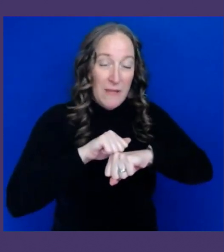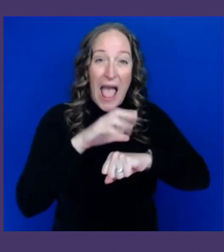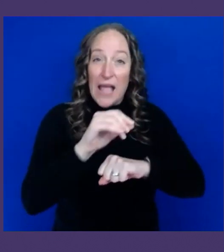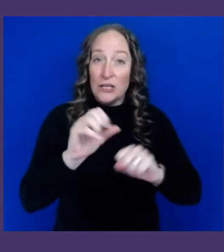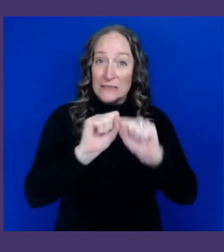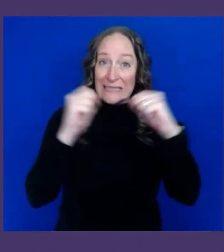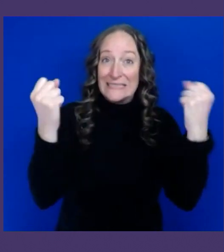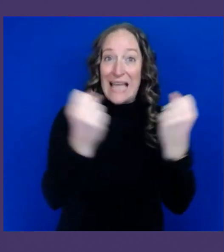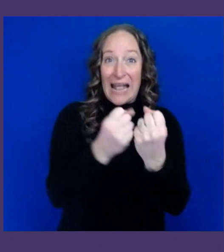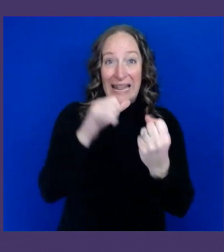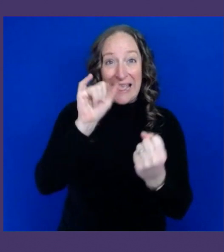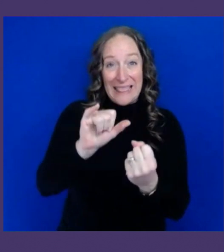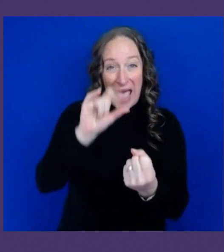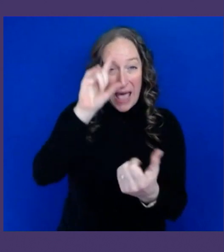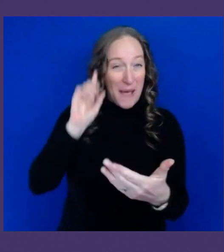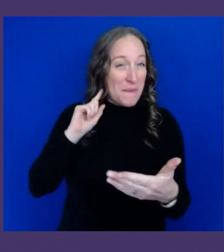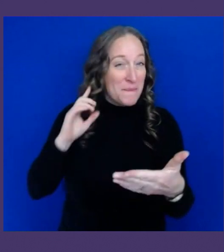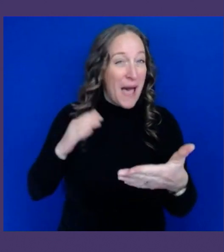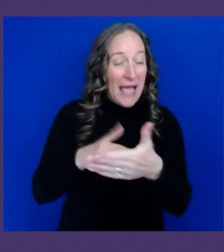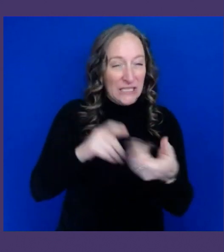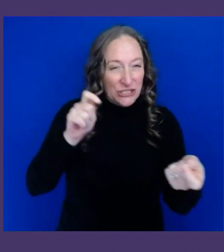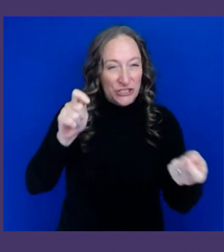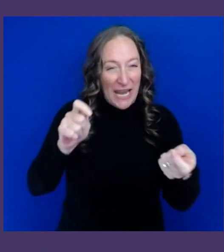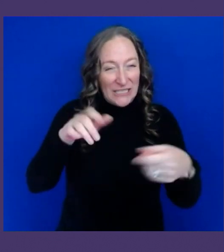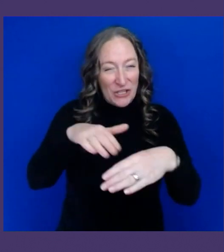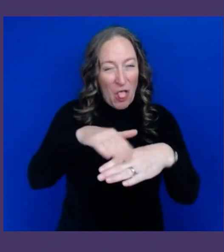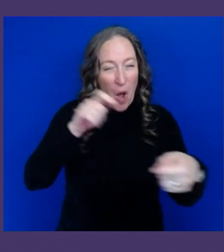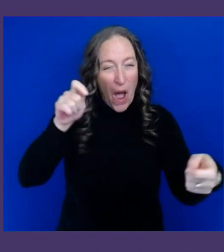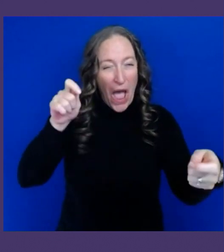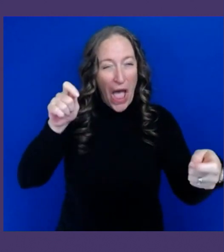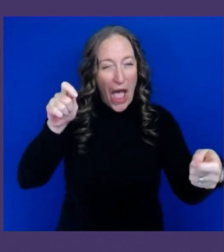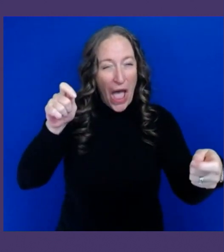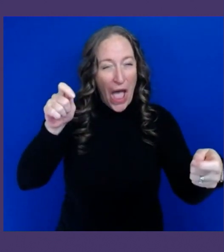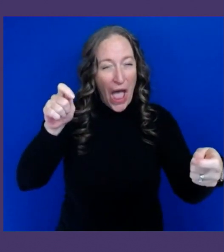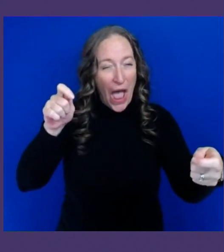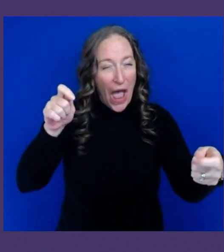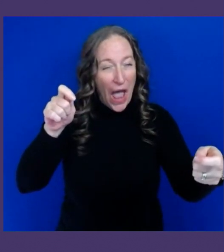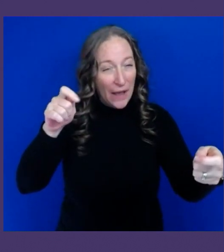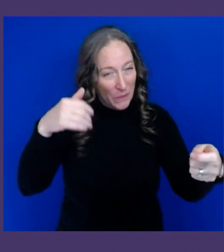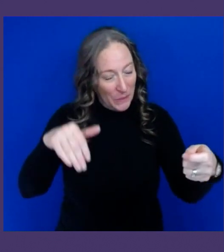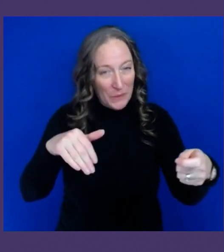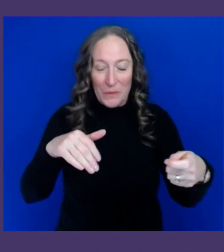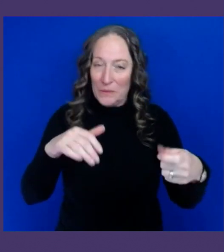How's that for a lead-in? Jordan, I'm going to start with